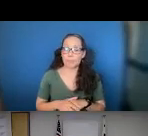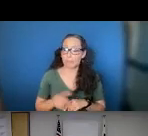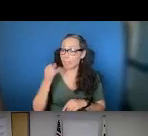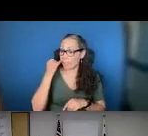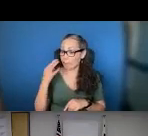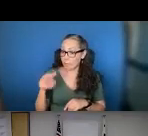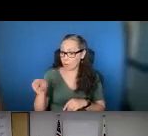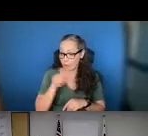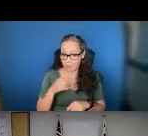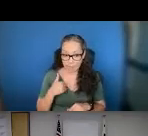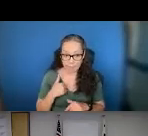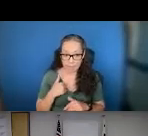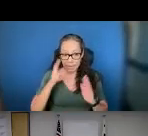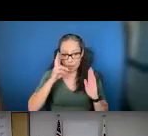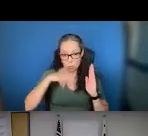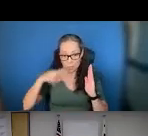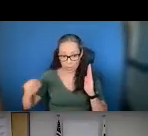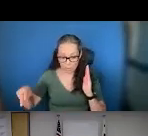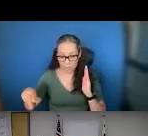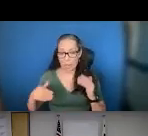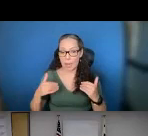read through it you might want to have it handy with you as you go through this but we are going